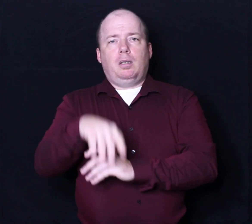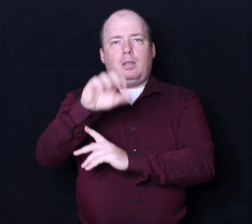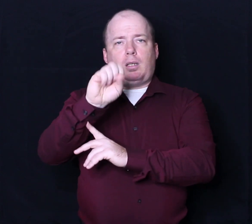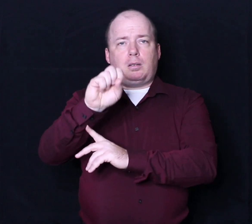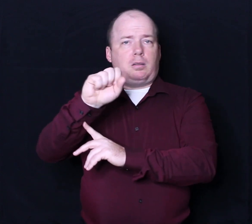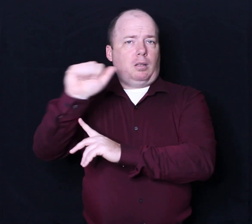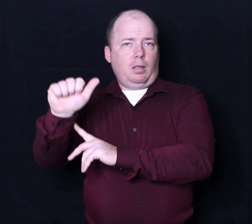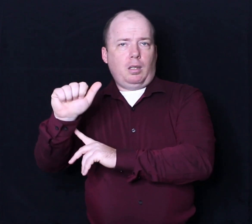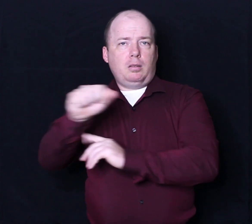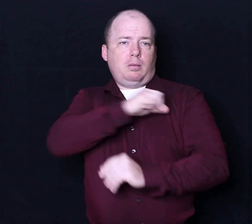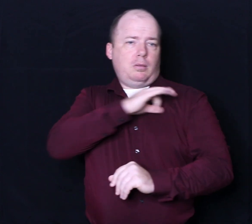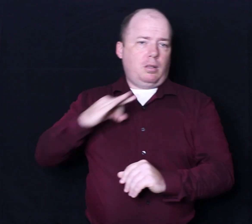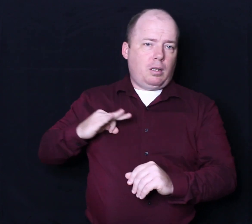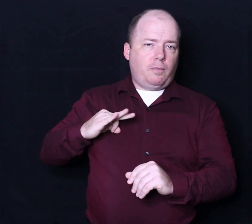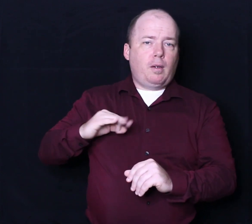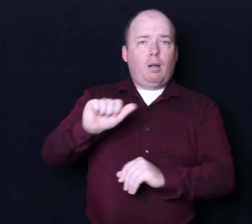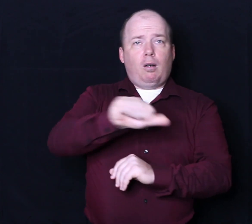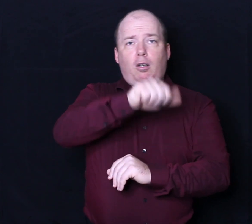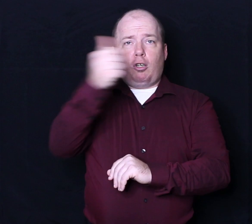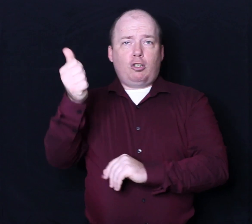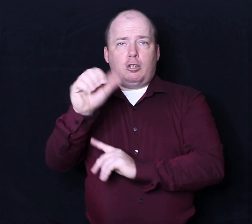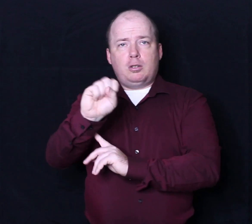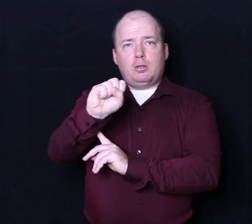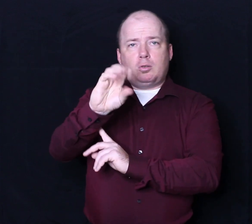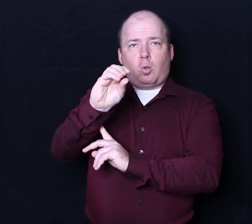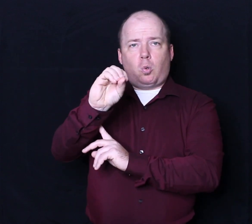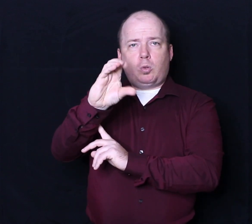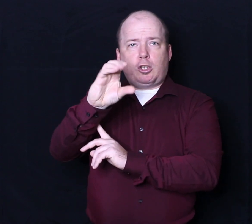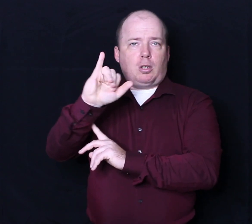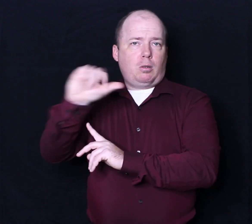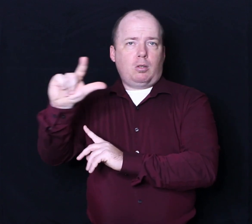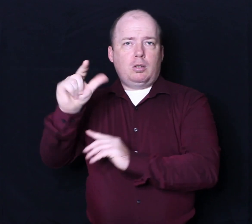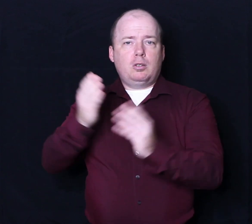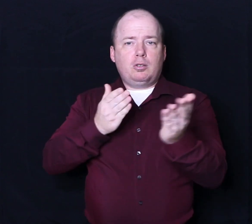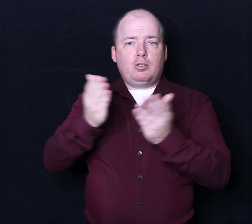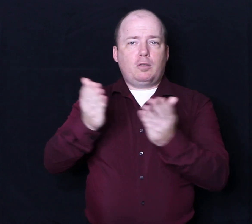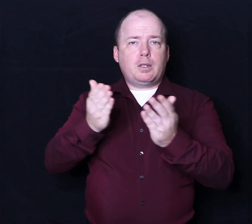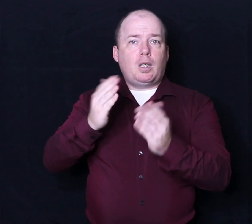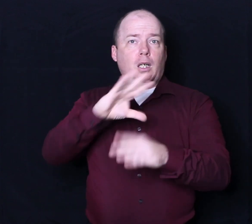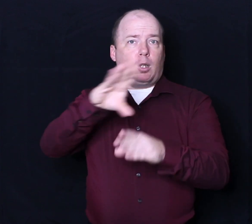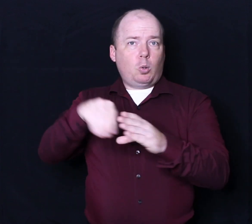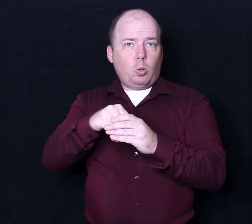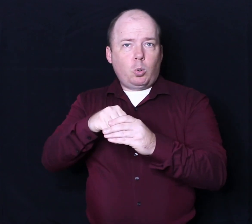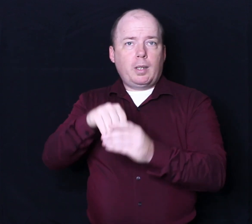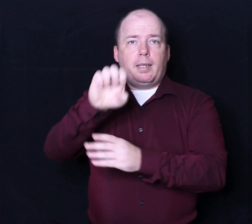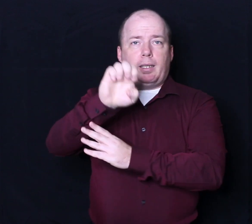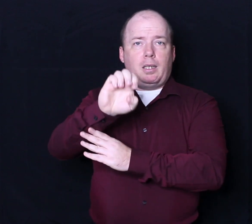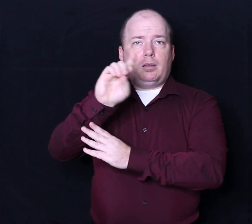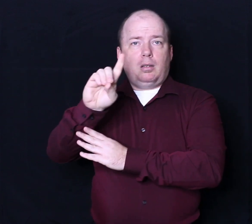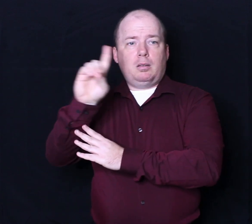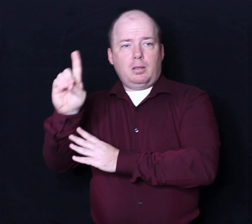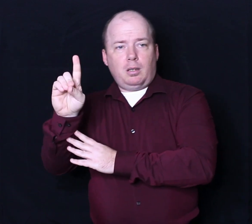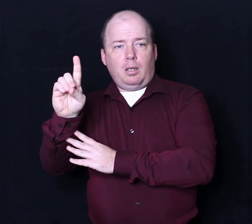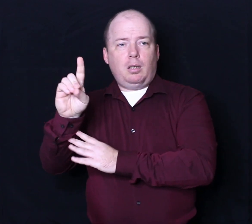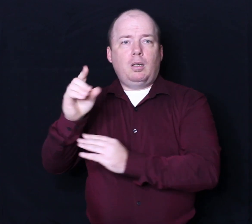SSA offices and other social services including EDD,